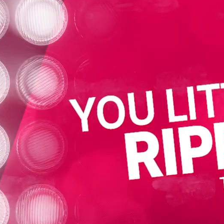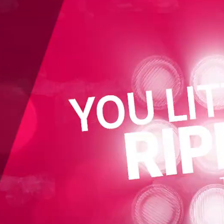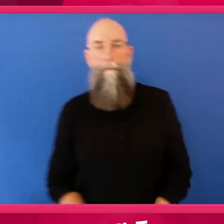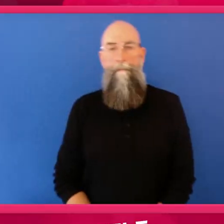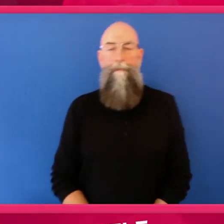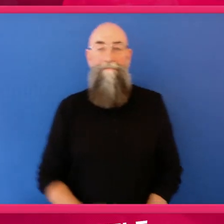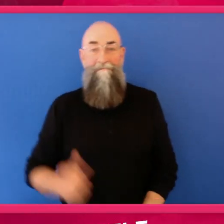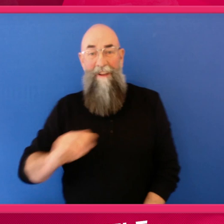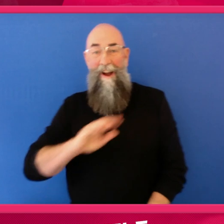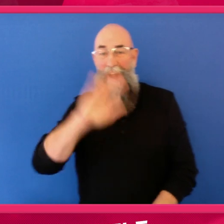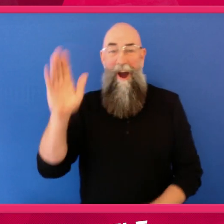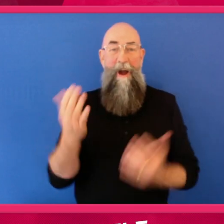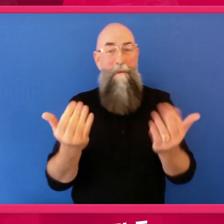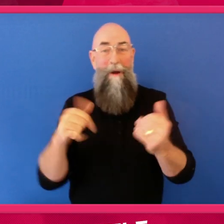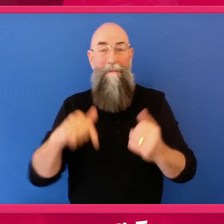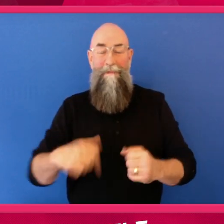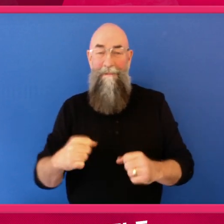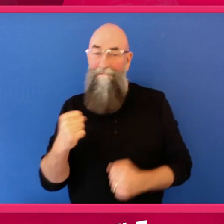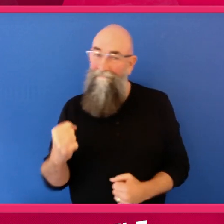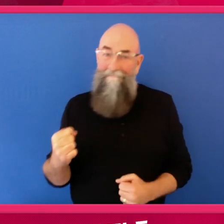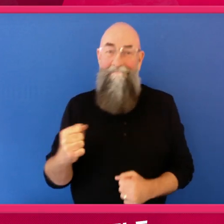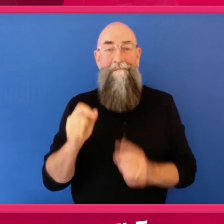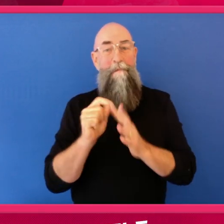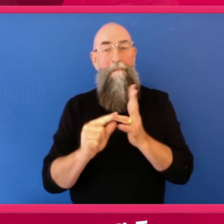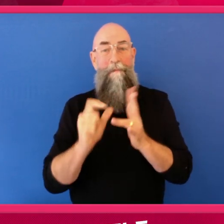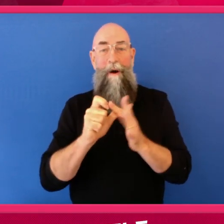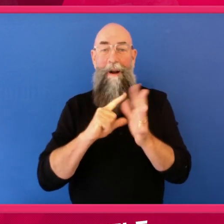Kurt Fearnley: Hi, and welcome to You Little Ripper. I'm Kurt Fearnley, former Paralympian.